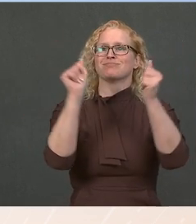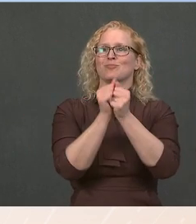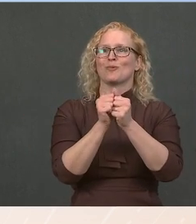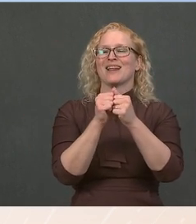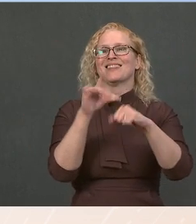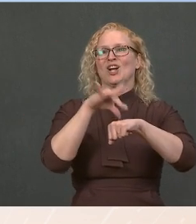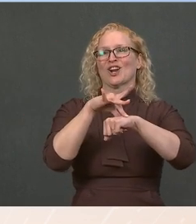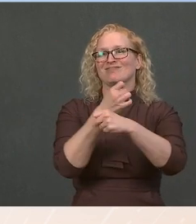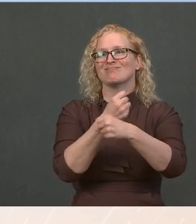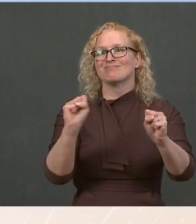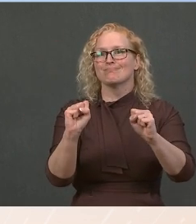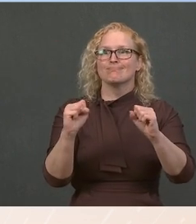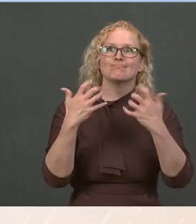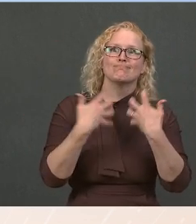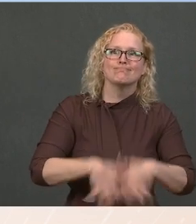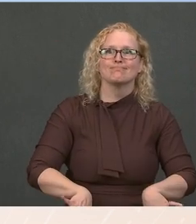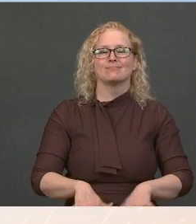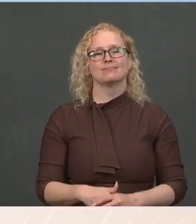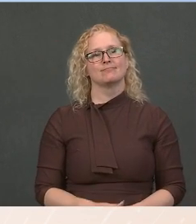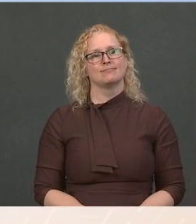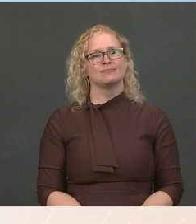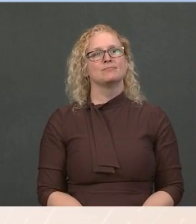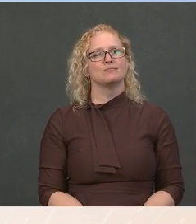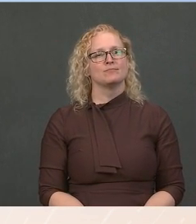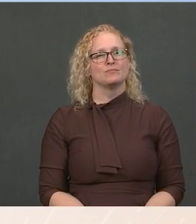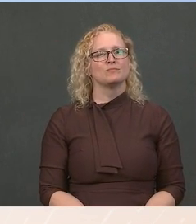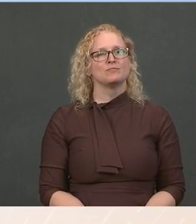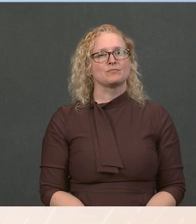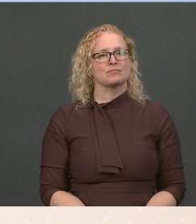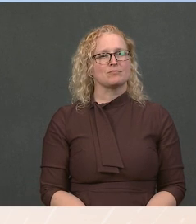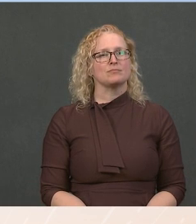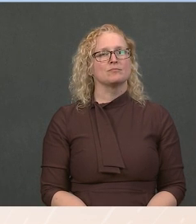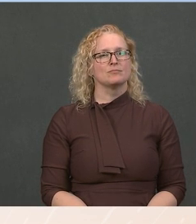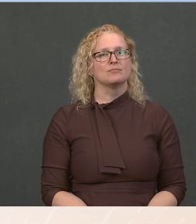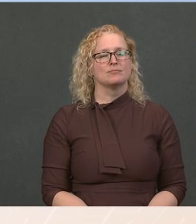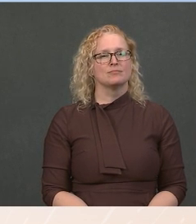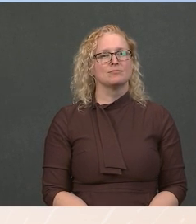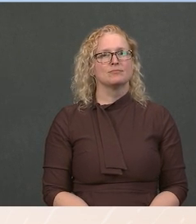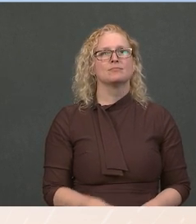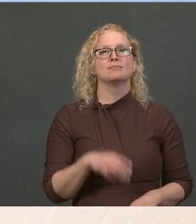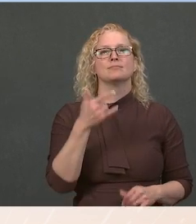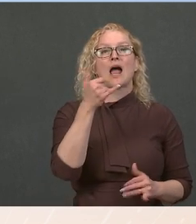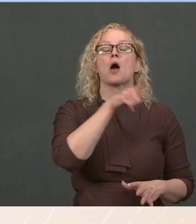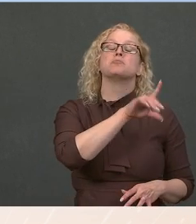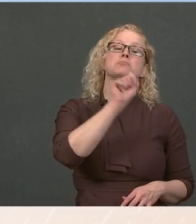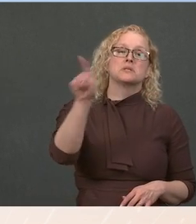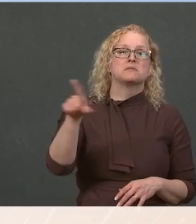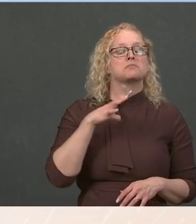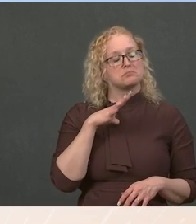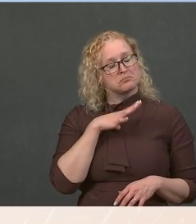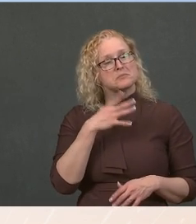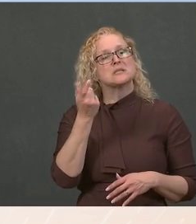you've had a number of people that are celebrities with millions of followers who -- followers who have come out speaking against vaccines.